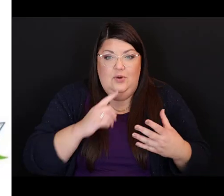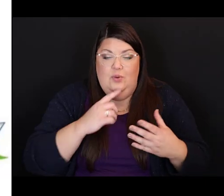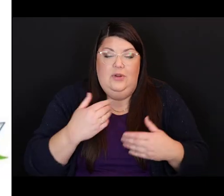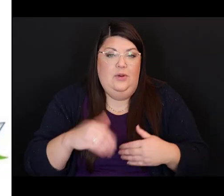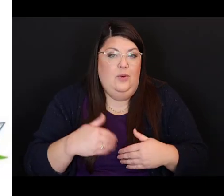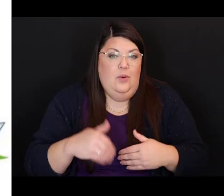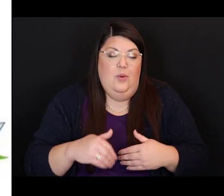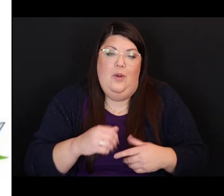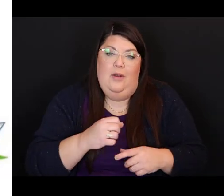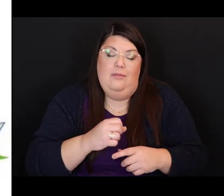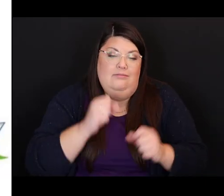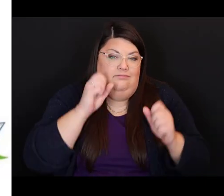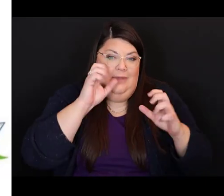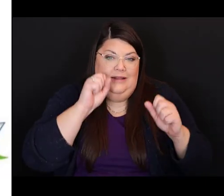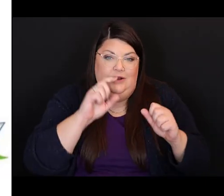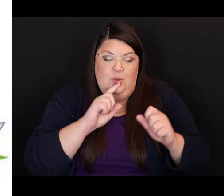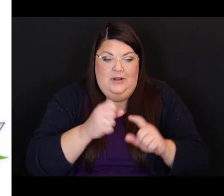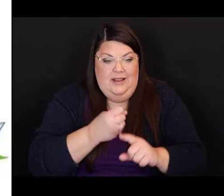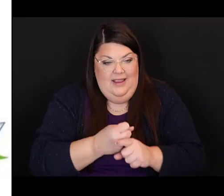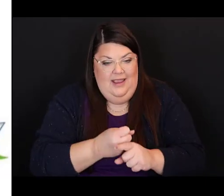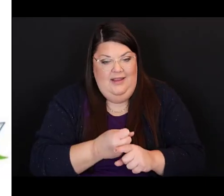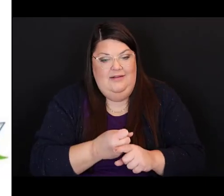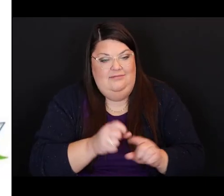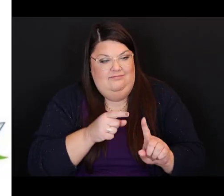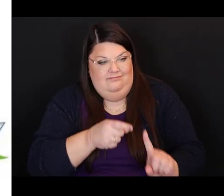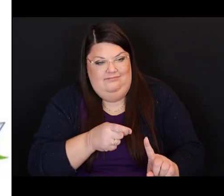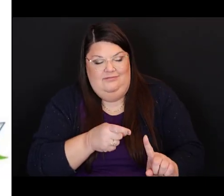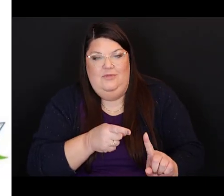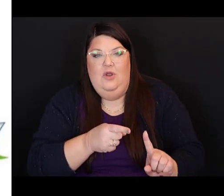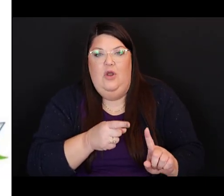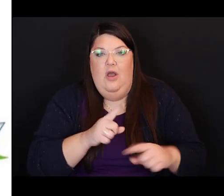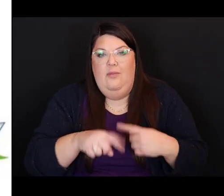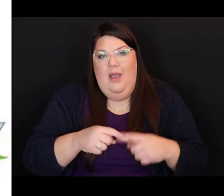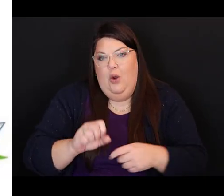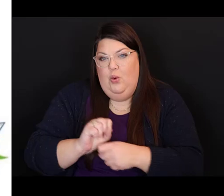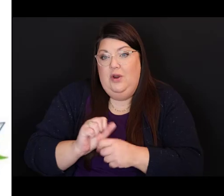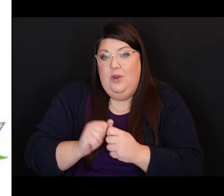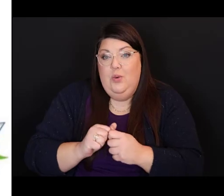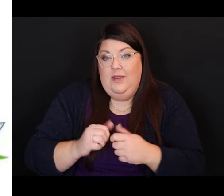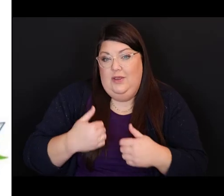was just it really hit the mark when I thought about working with youth. And so, I'm excited